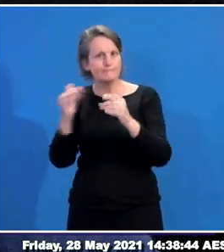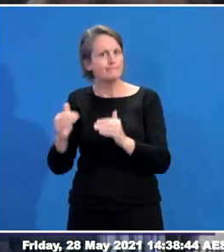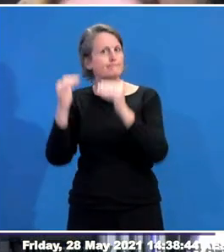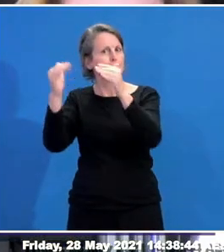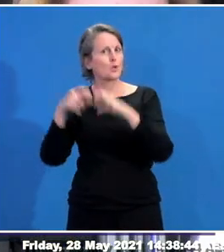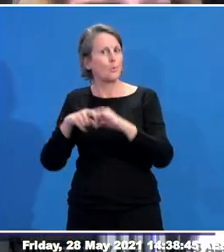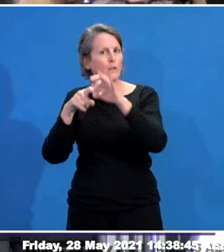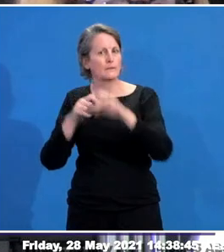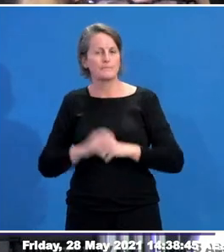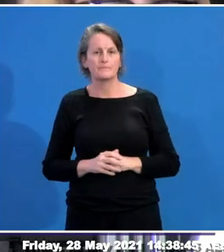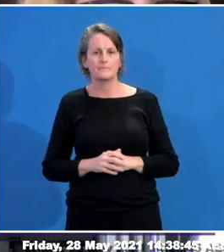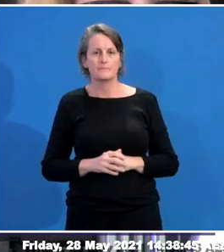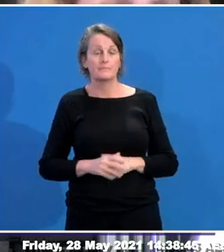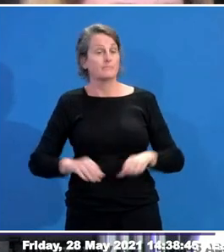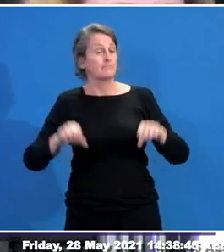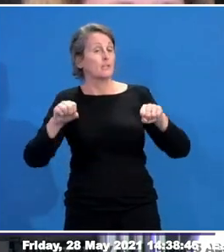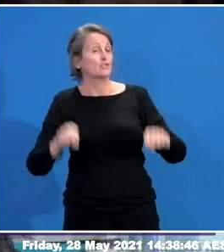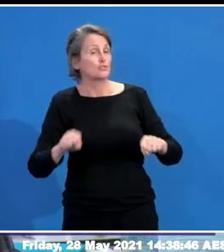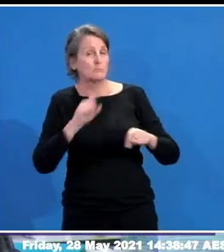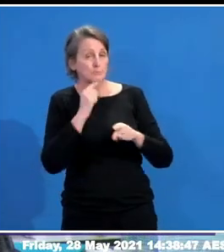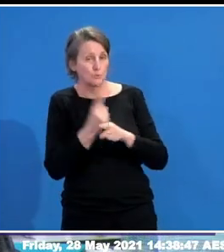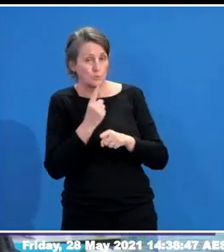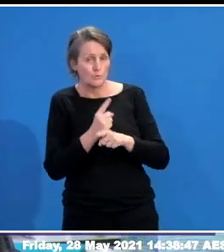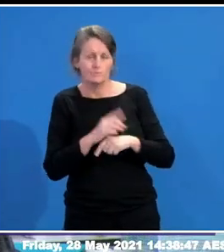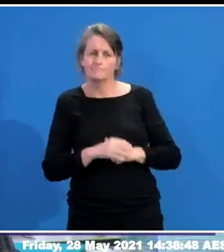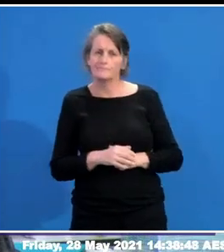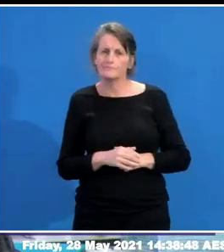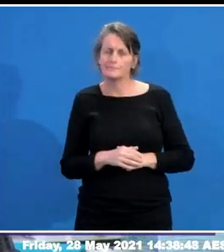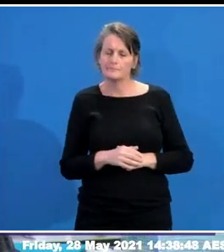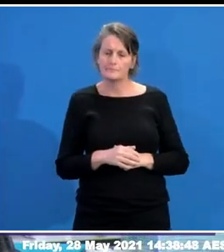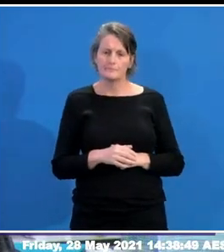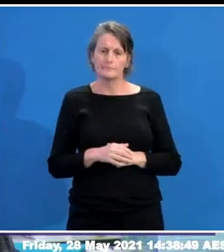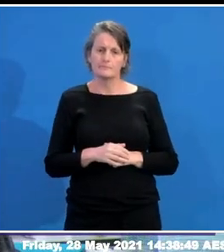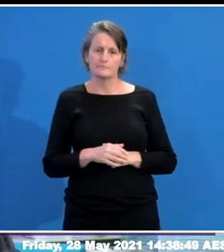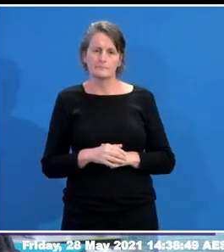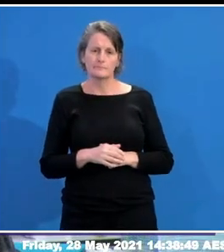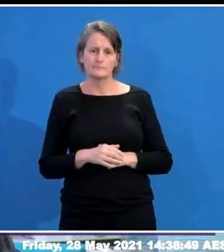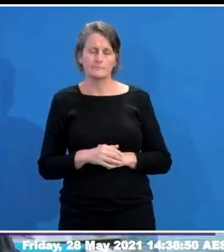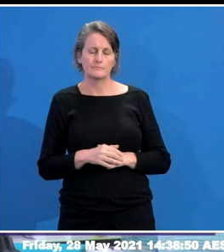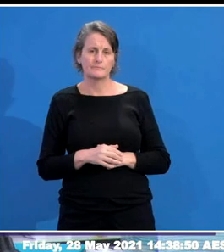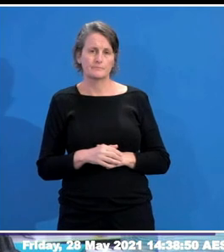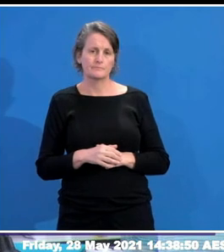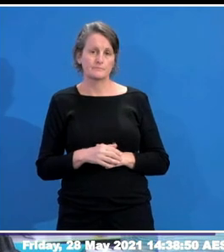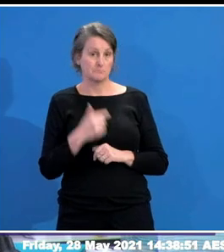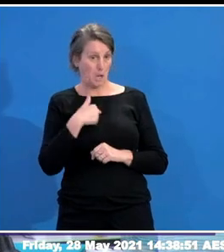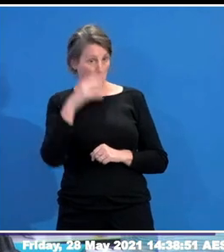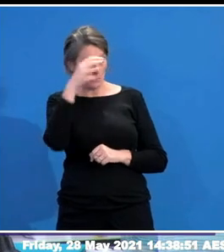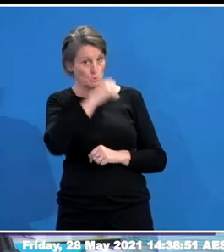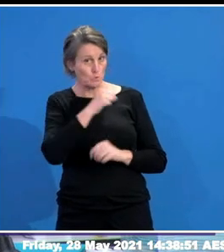Mr Head, I take it that the Commission has to deal with many different